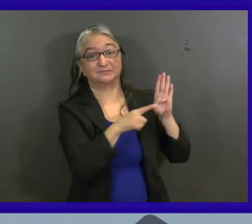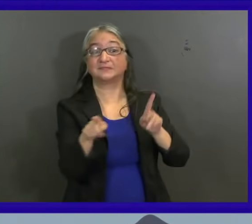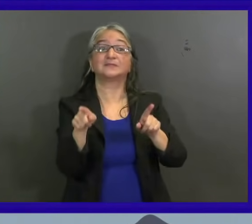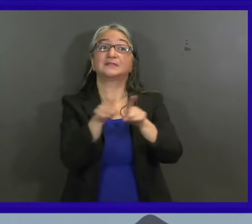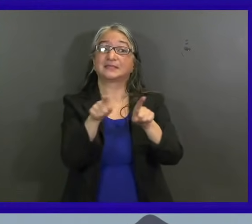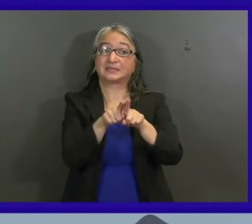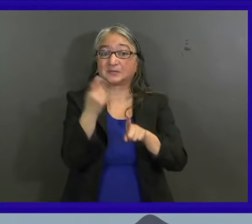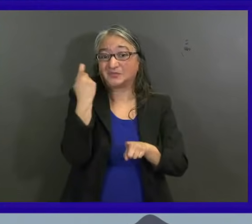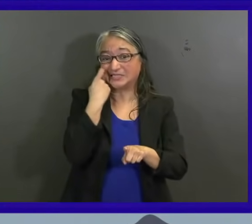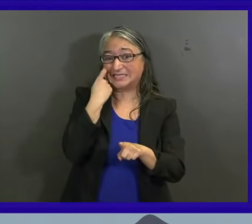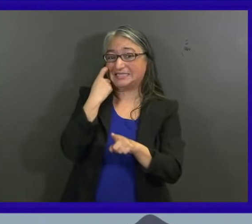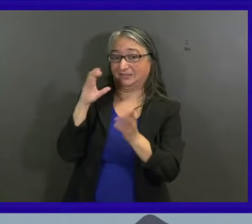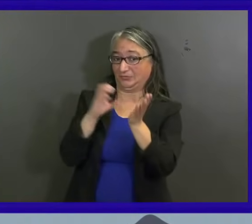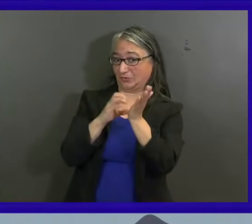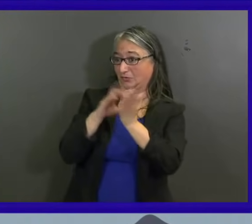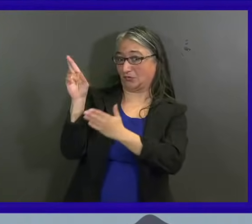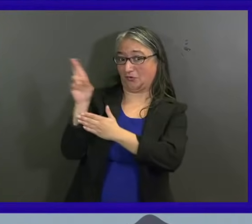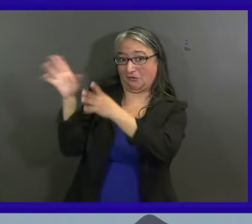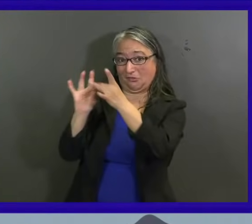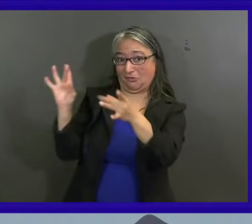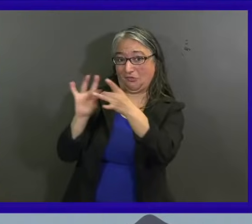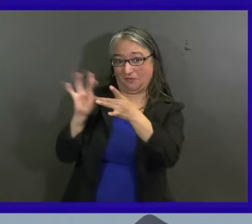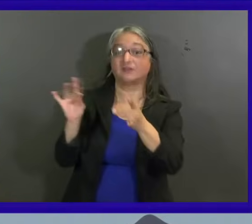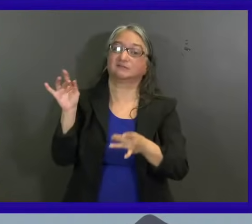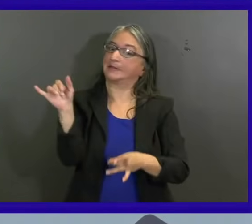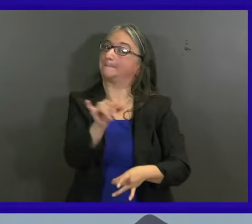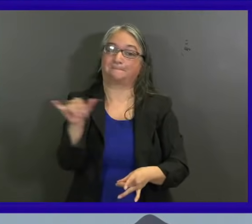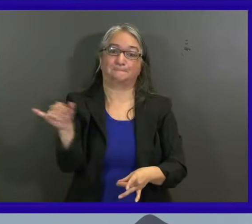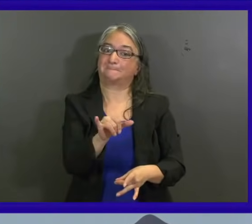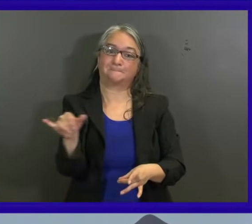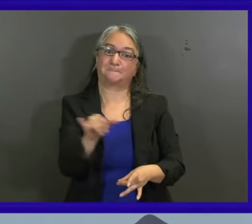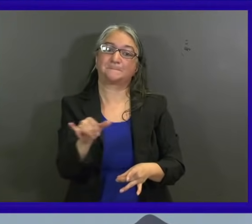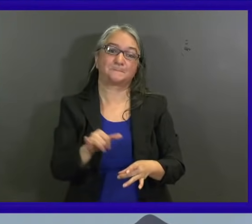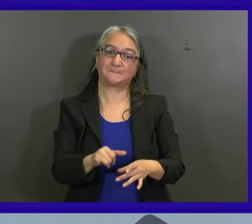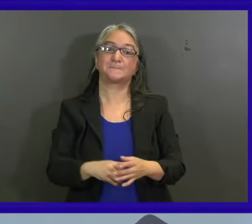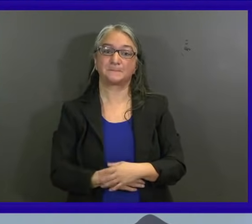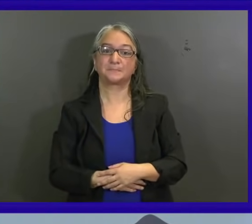we know vaccination works and once again i encourage all manitobans